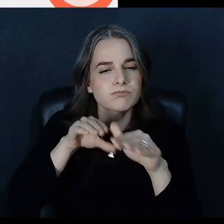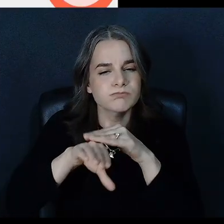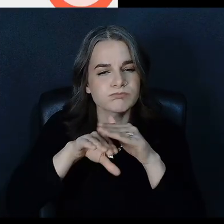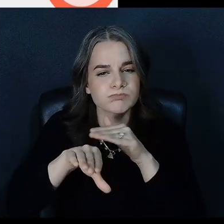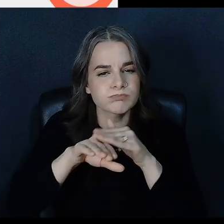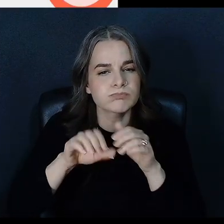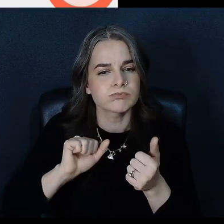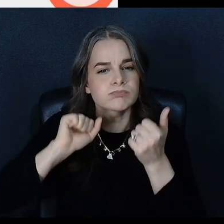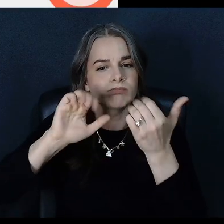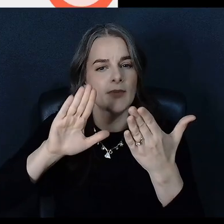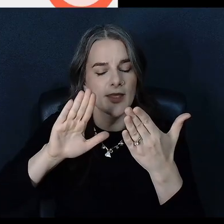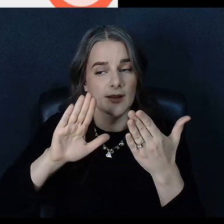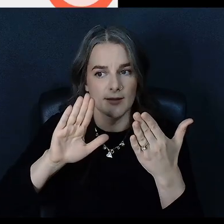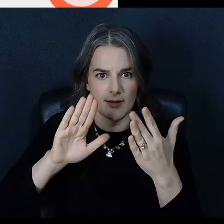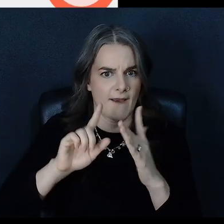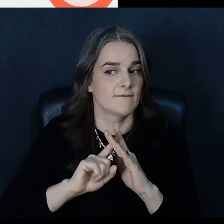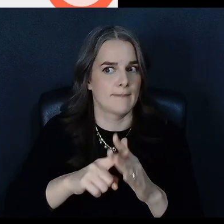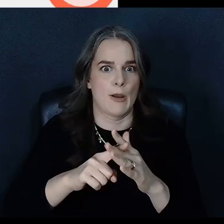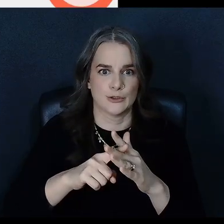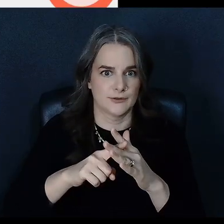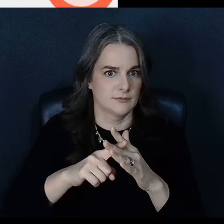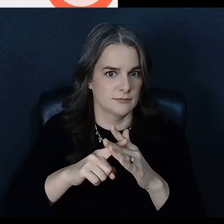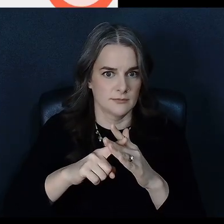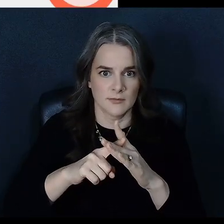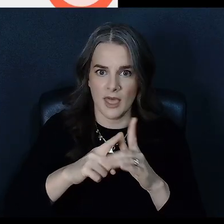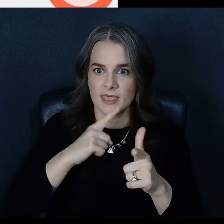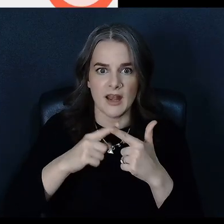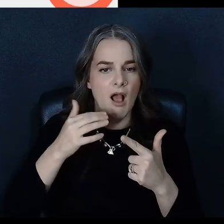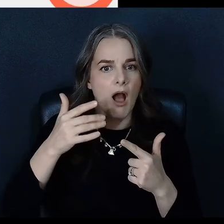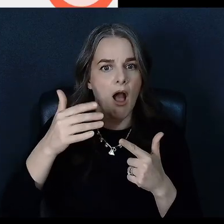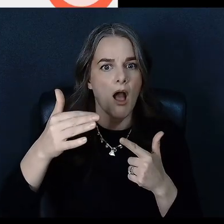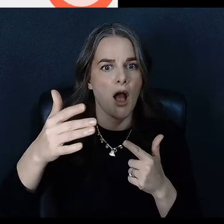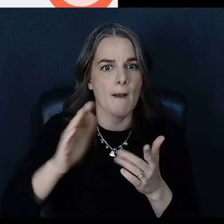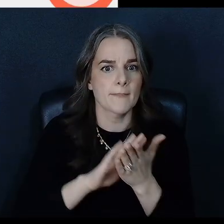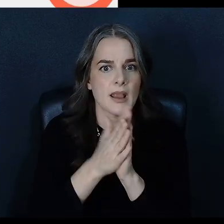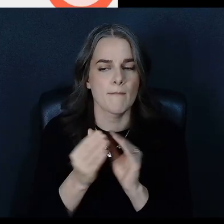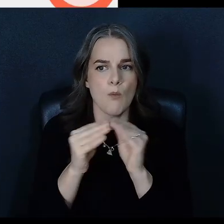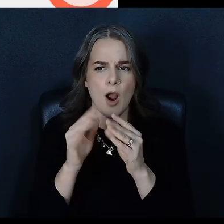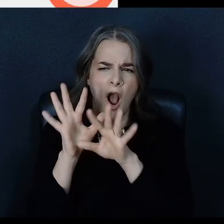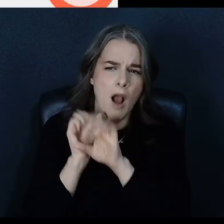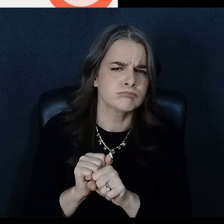But I've seen people be very successful with switches and be very quick at their use.